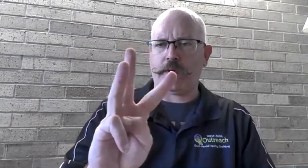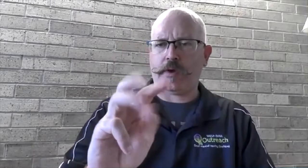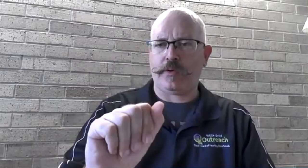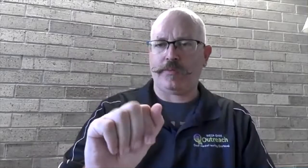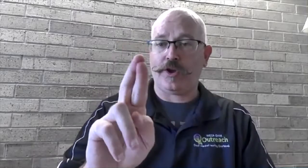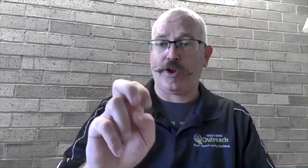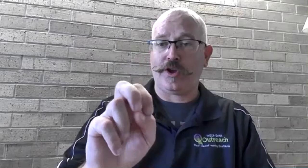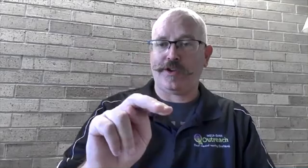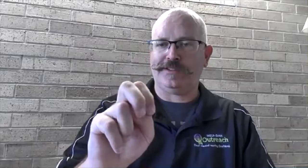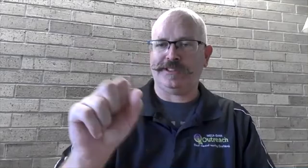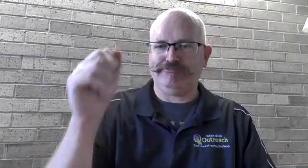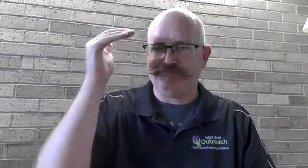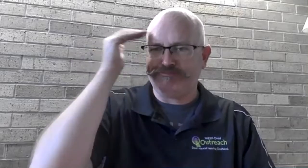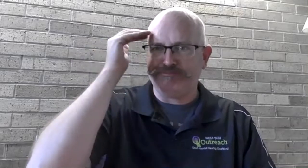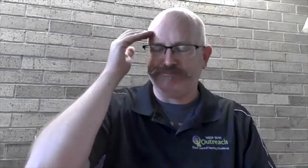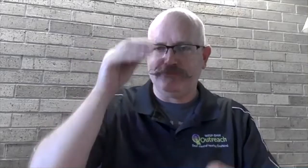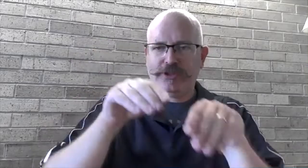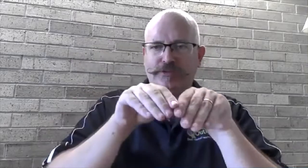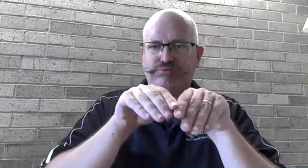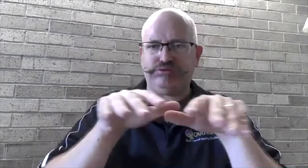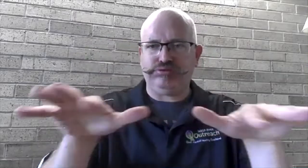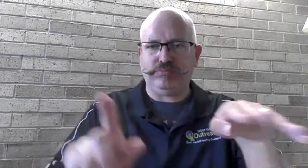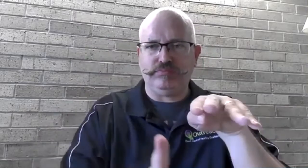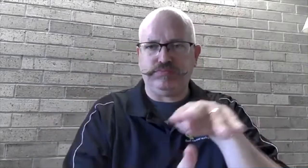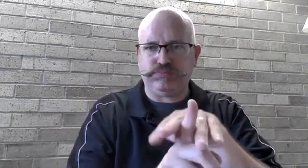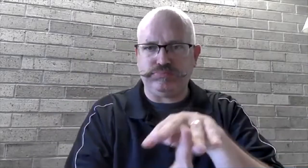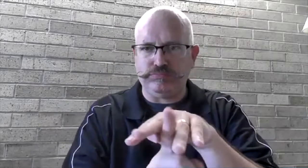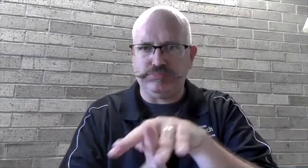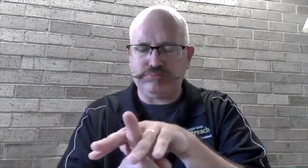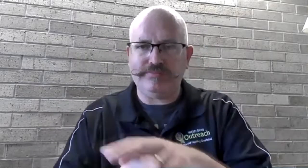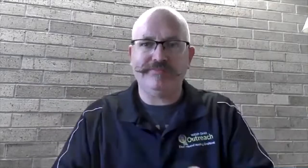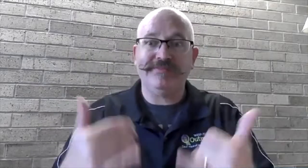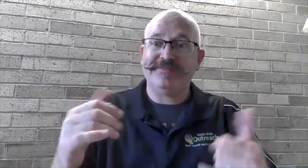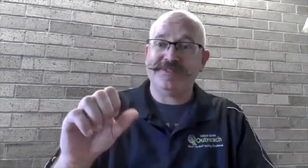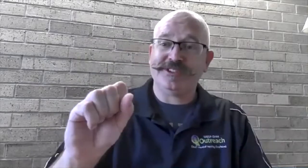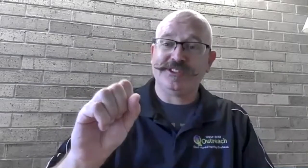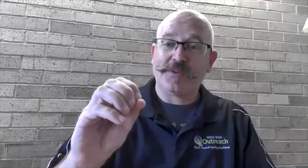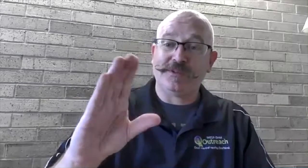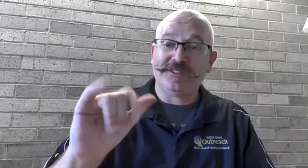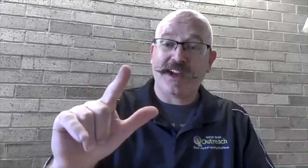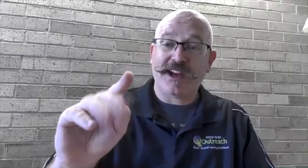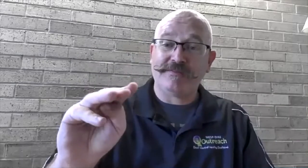I have noticed that there's more awareness,